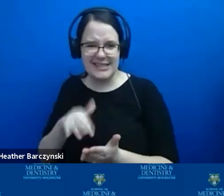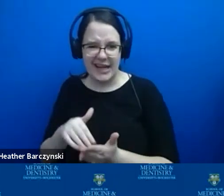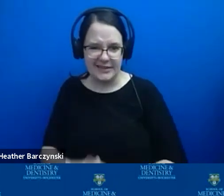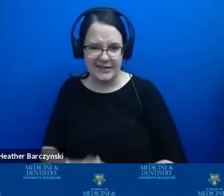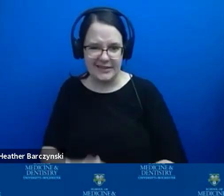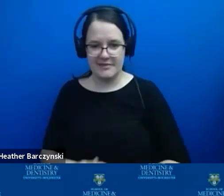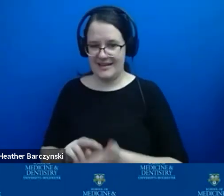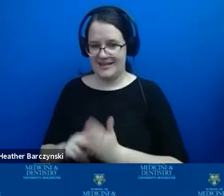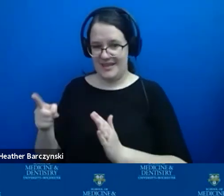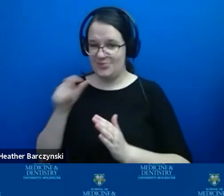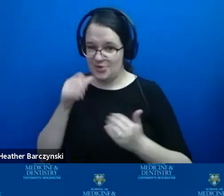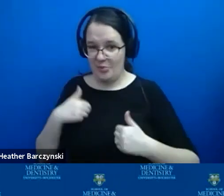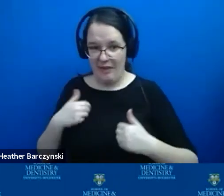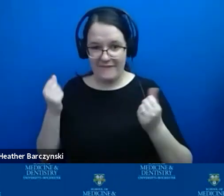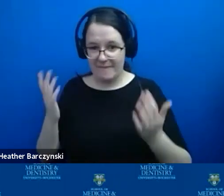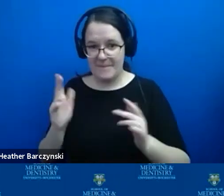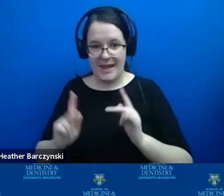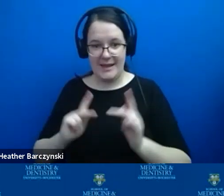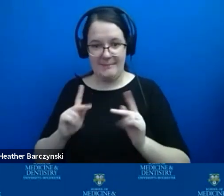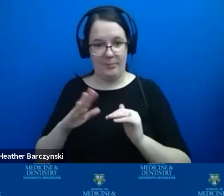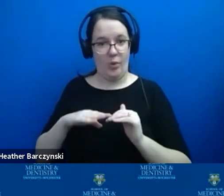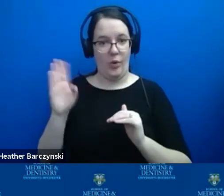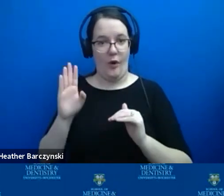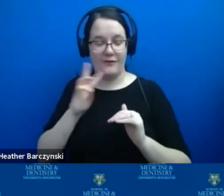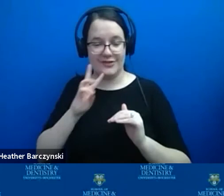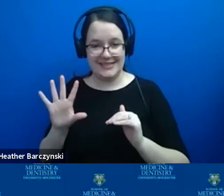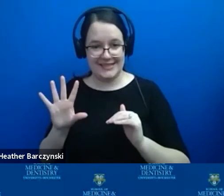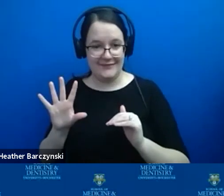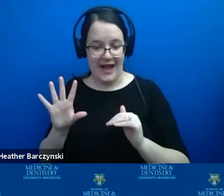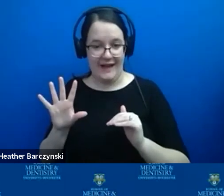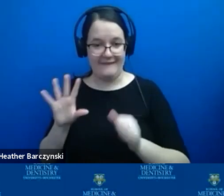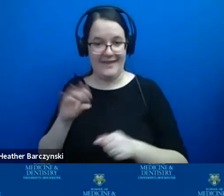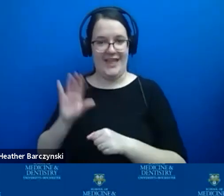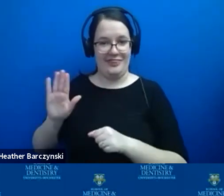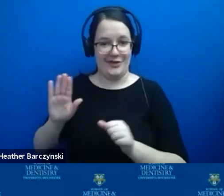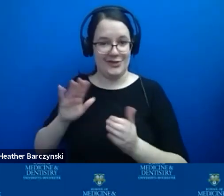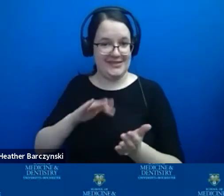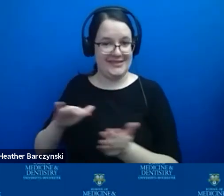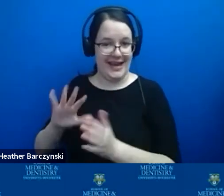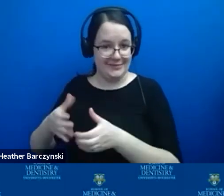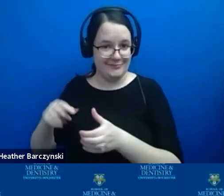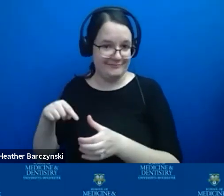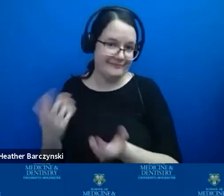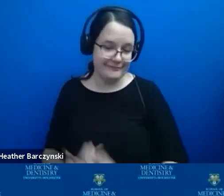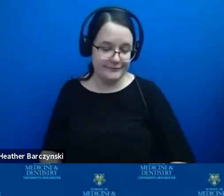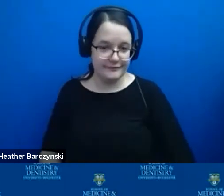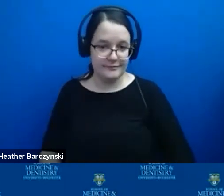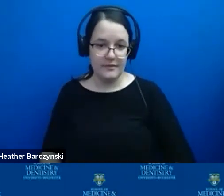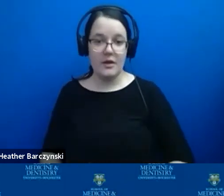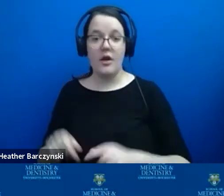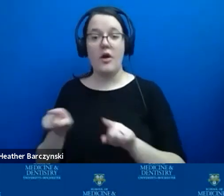as many people over the age of 65 in that study in addition in the publication and i